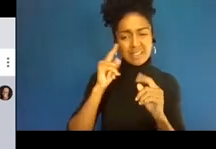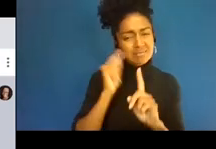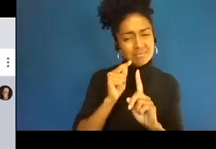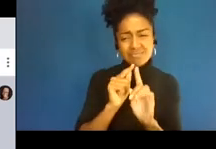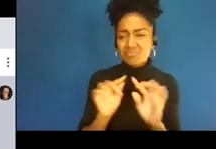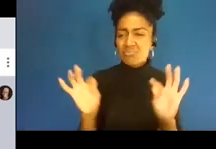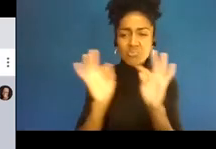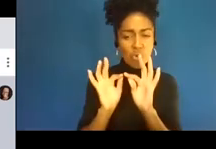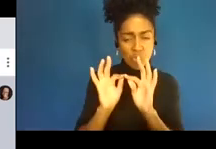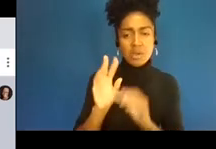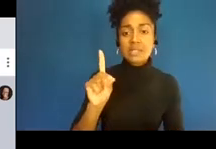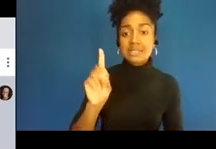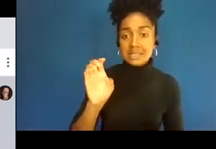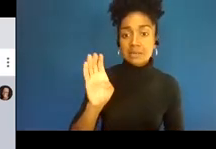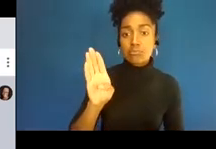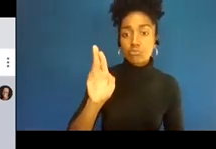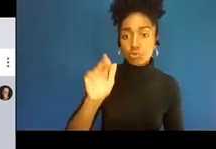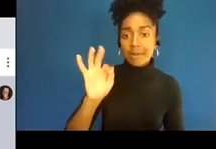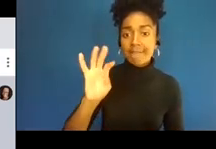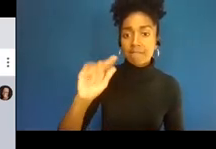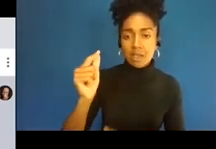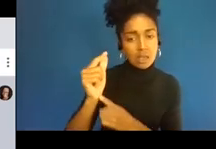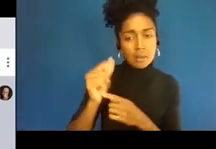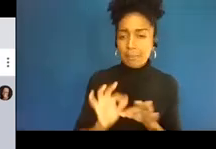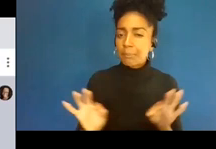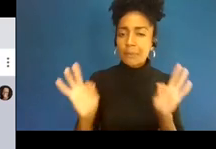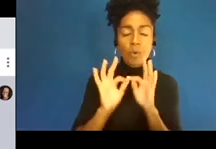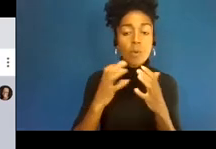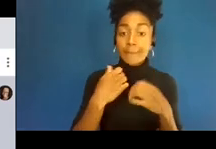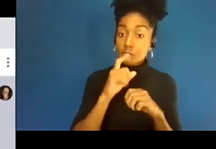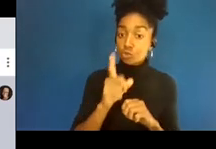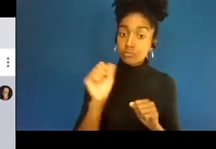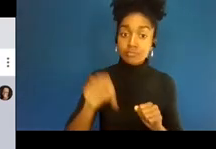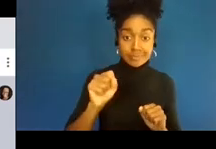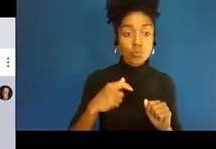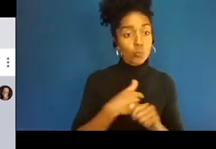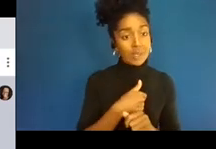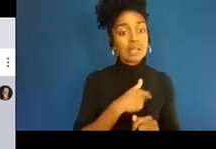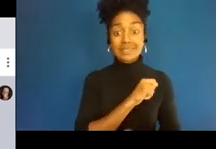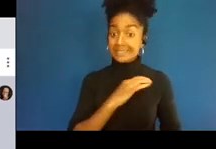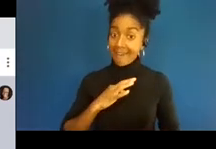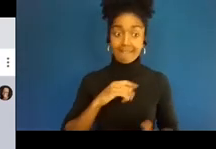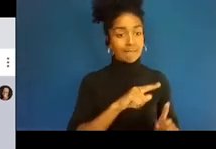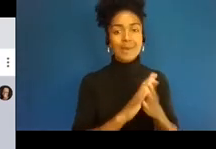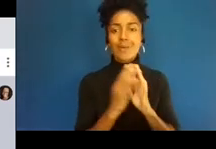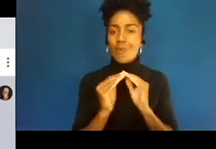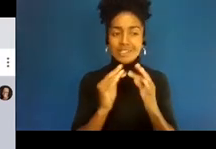so we certainly want to be sure that we are diversifying our tutoring staff, that we are being very intentional,